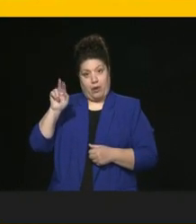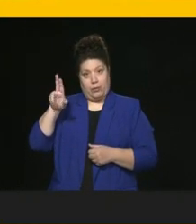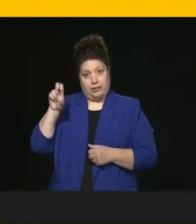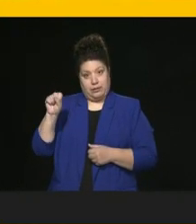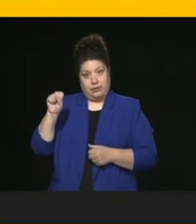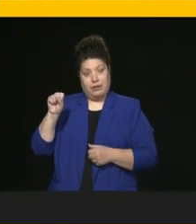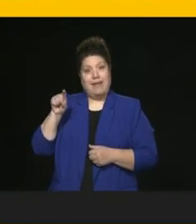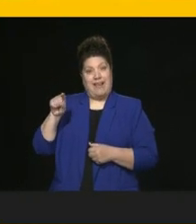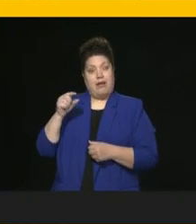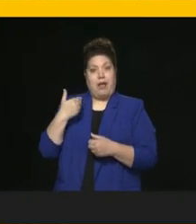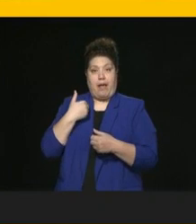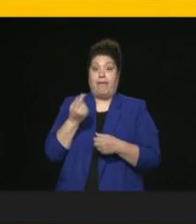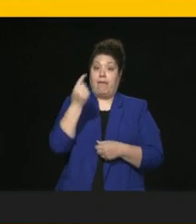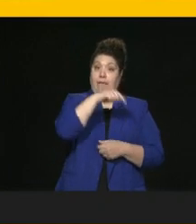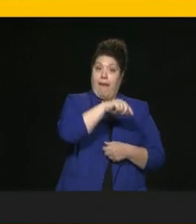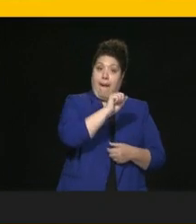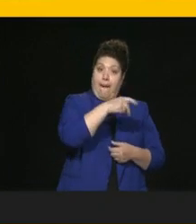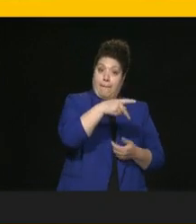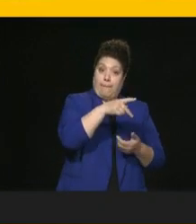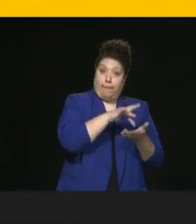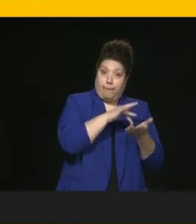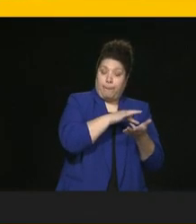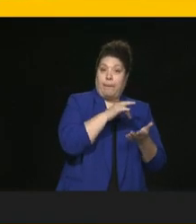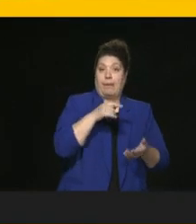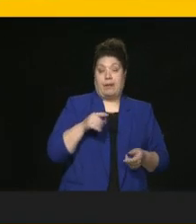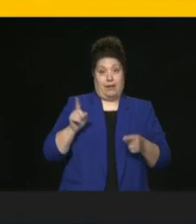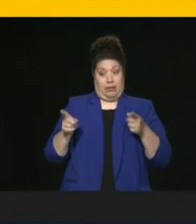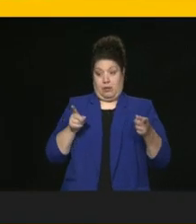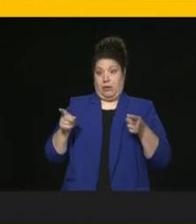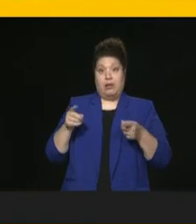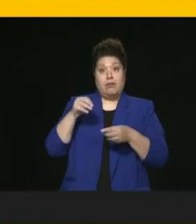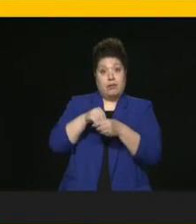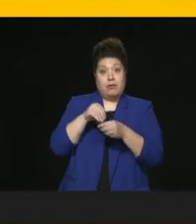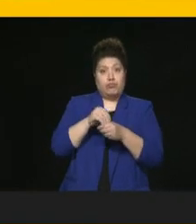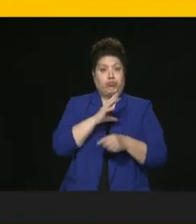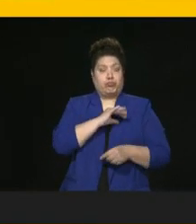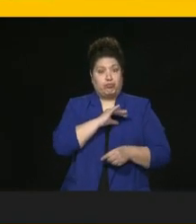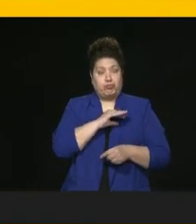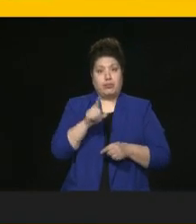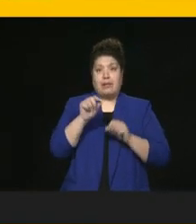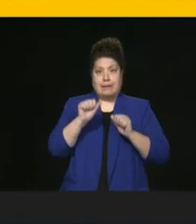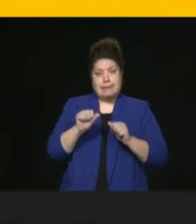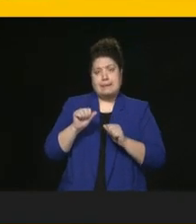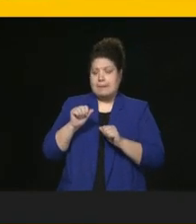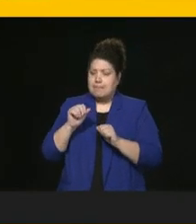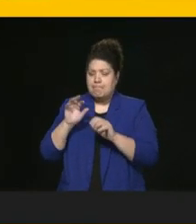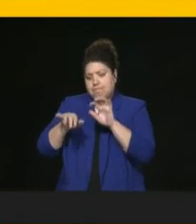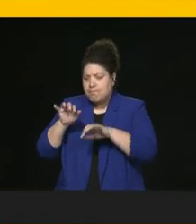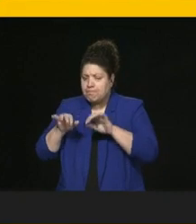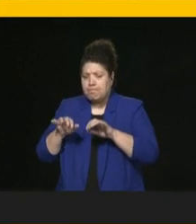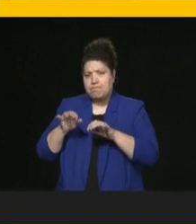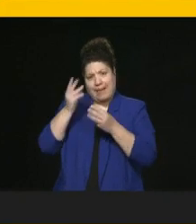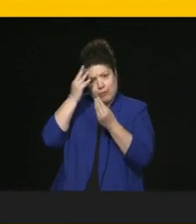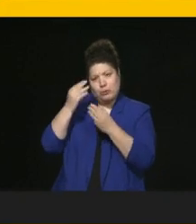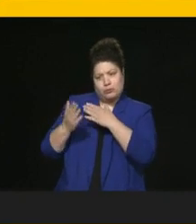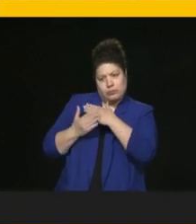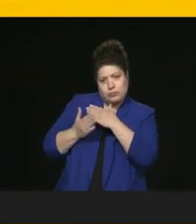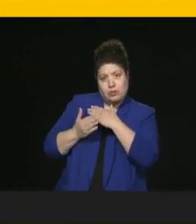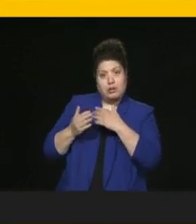OF TOOLS AT CANADA.CA/CORONAVIRUS. THIS HAS DIFFERENT TOOLS